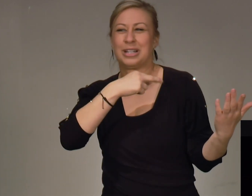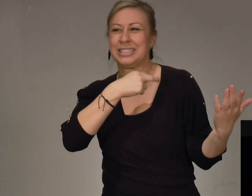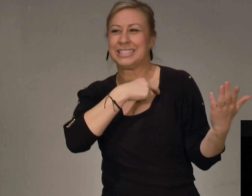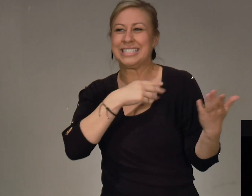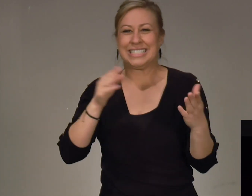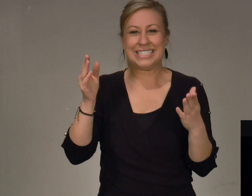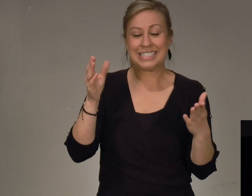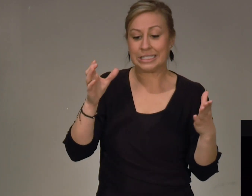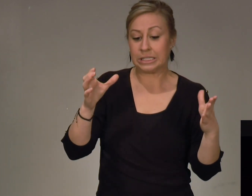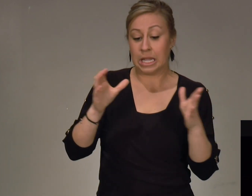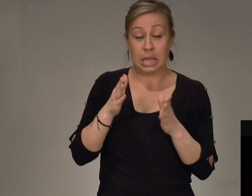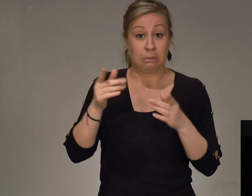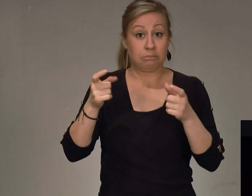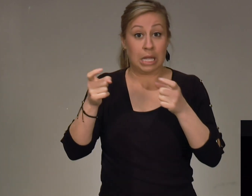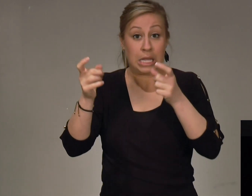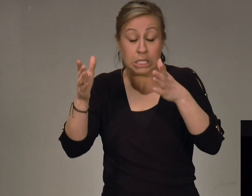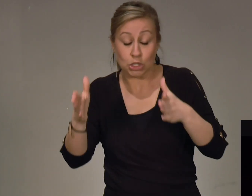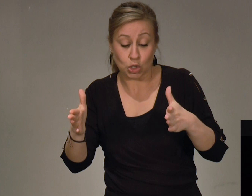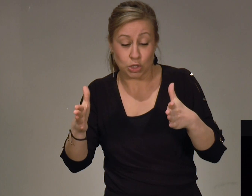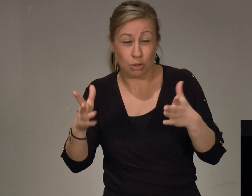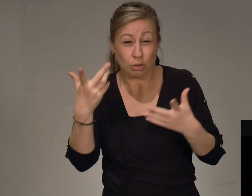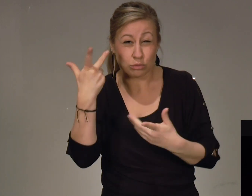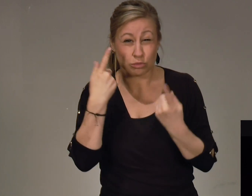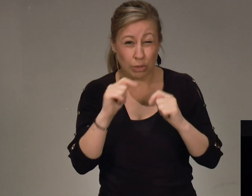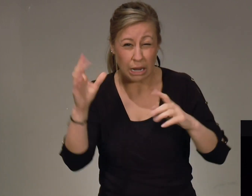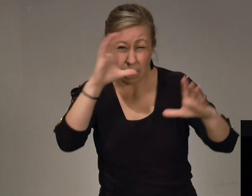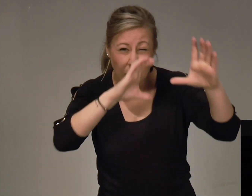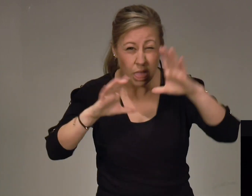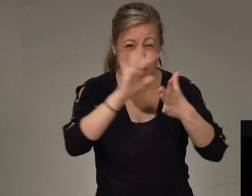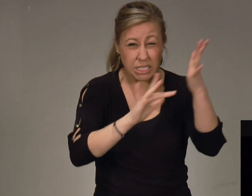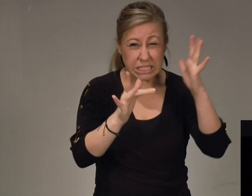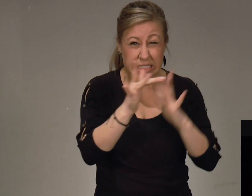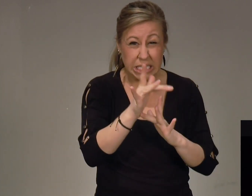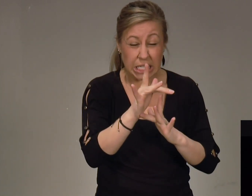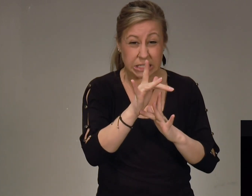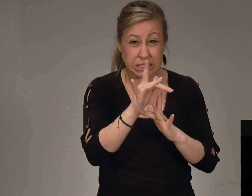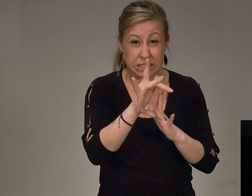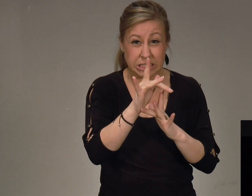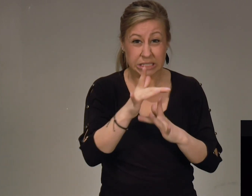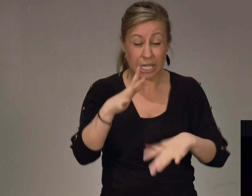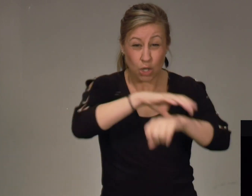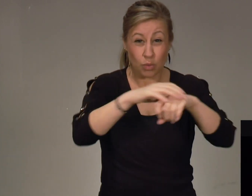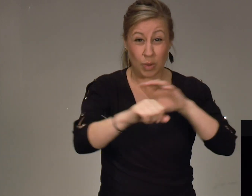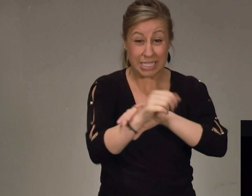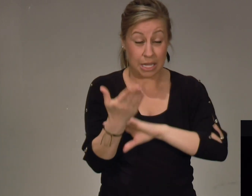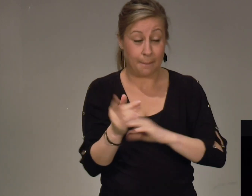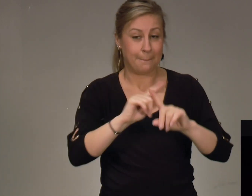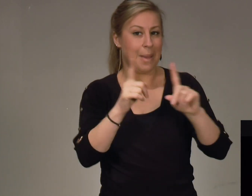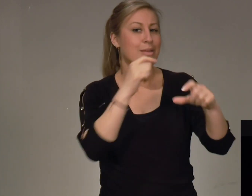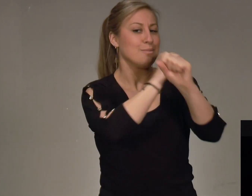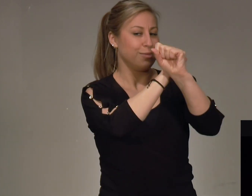and arrest Him, they are protected. The place where they will gather together